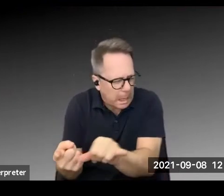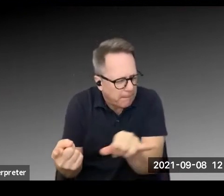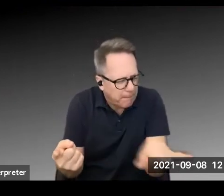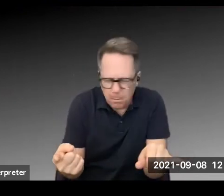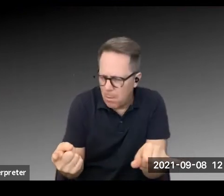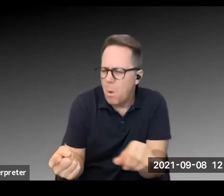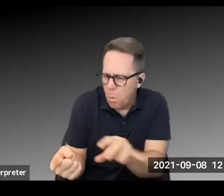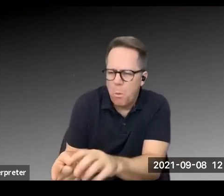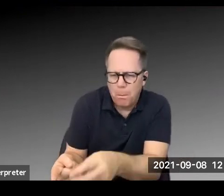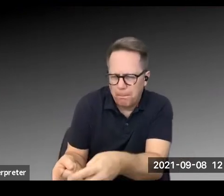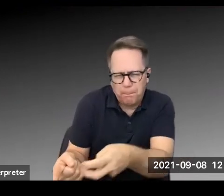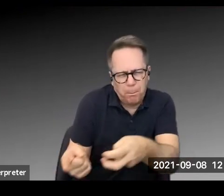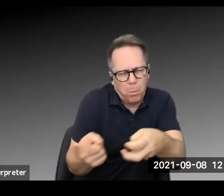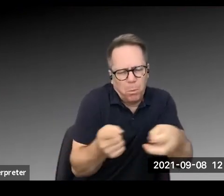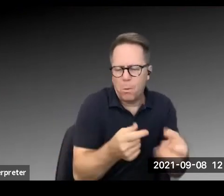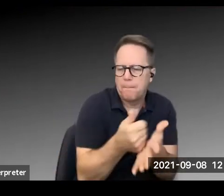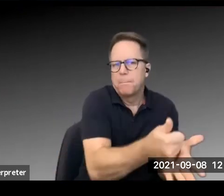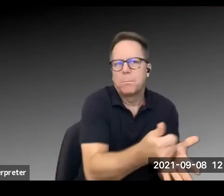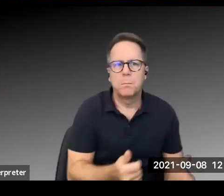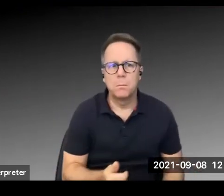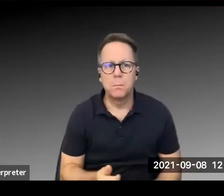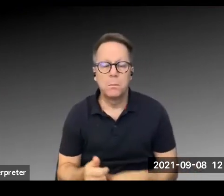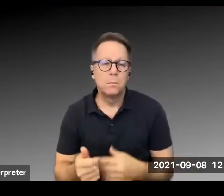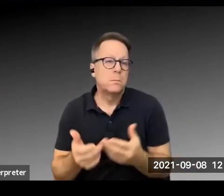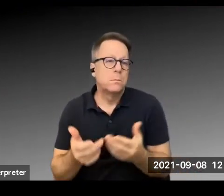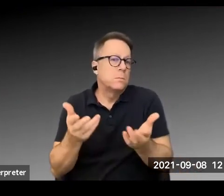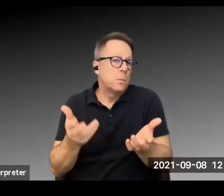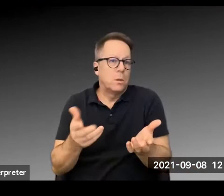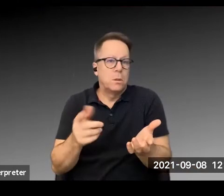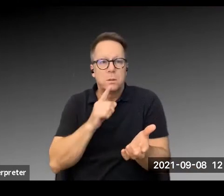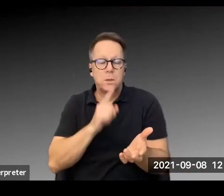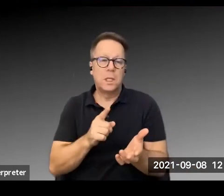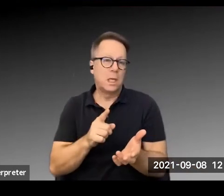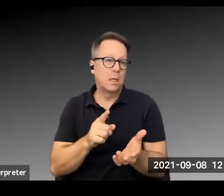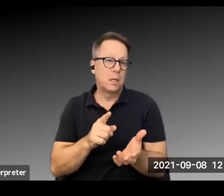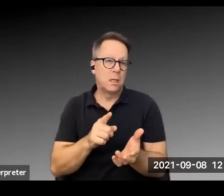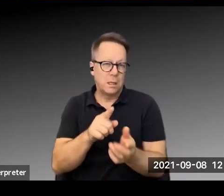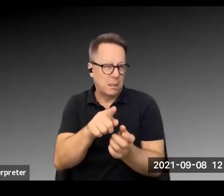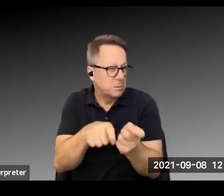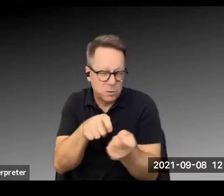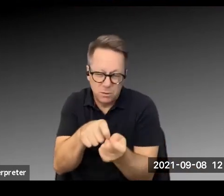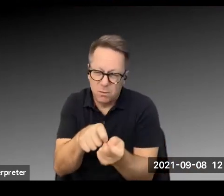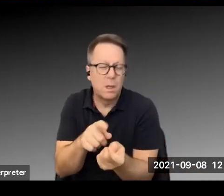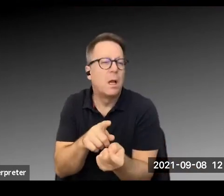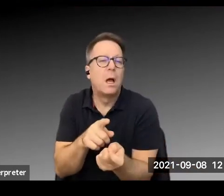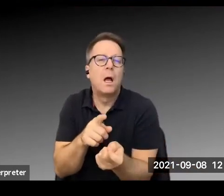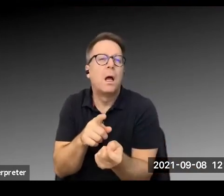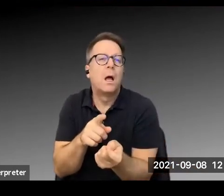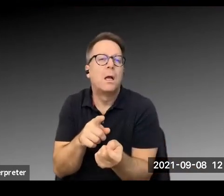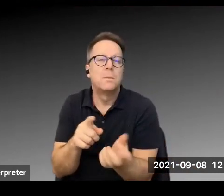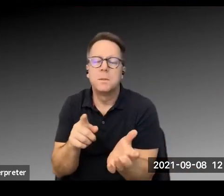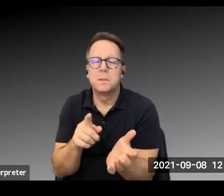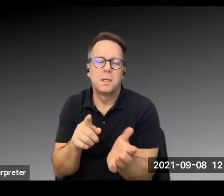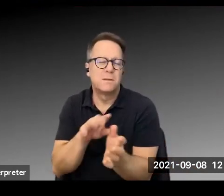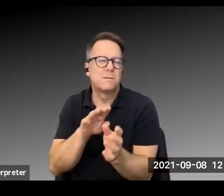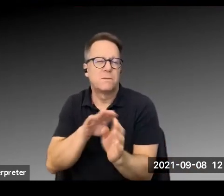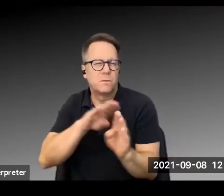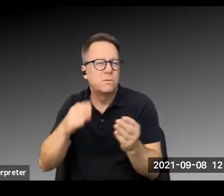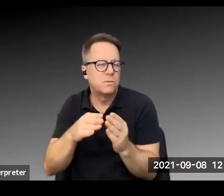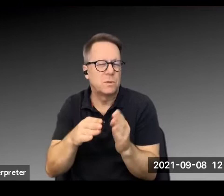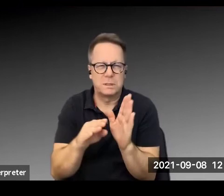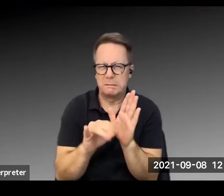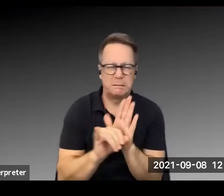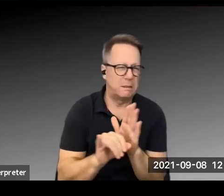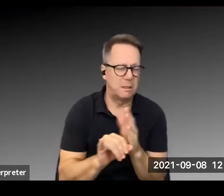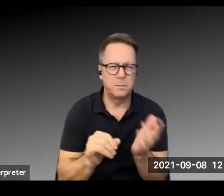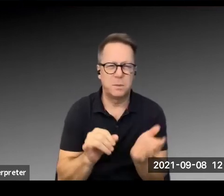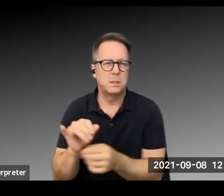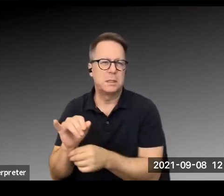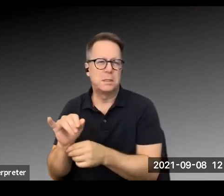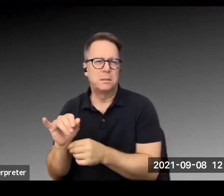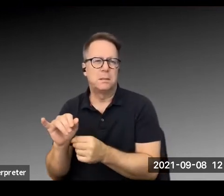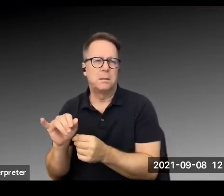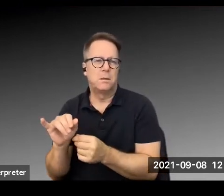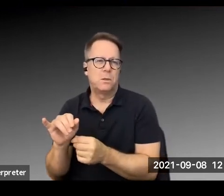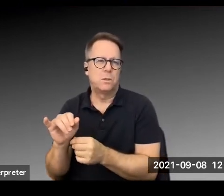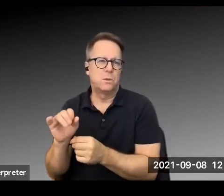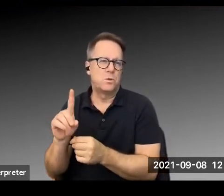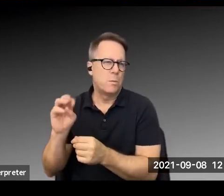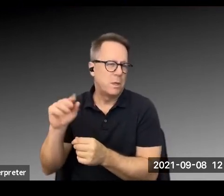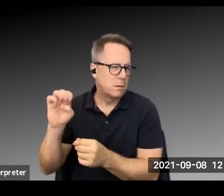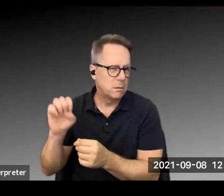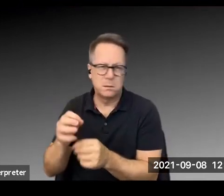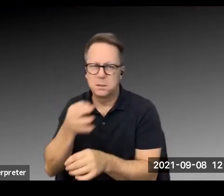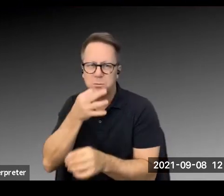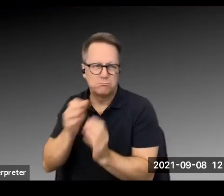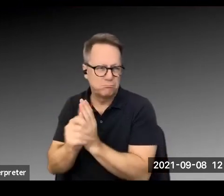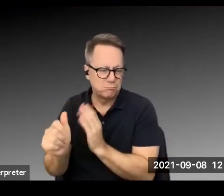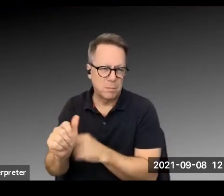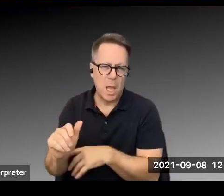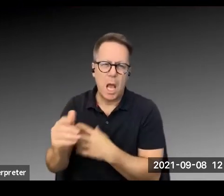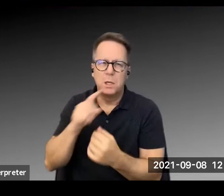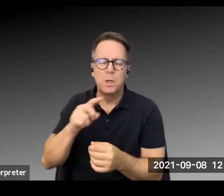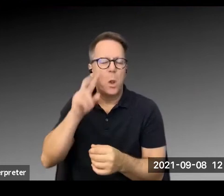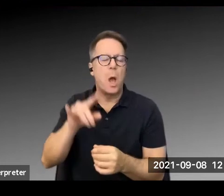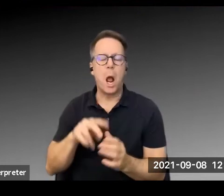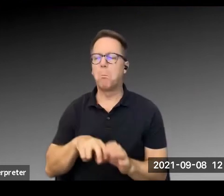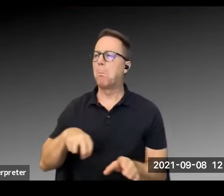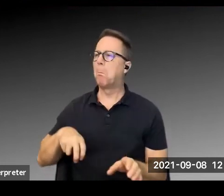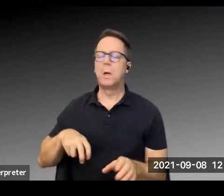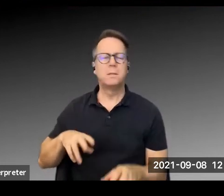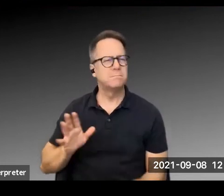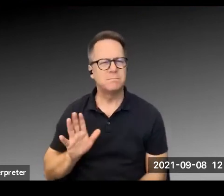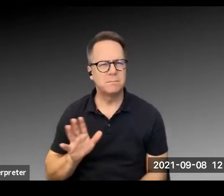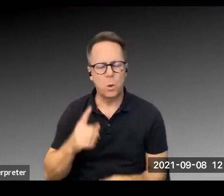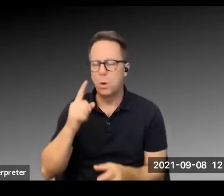distinct and require an appreciation and respect for that difference, particularly if it's around identity. So disciplinary domain expertise is not a matter of stepping aside in Please note, nor do I think it's about a technical expertise we all have